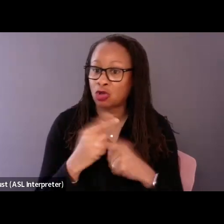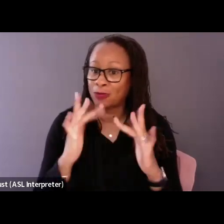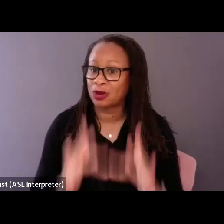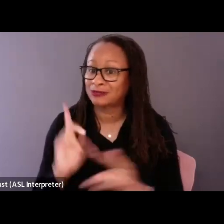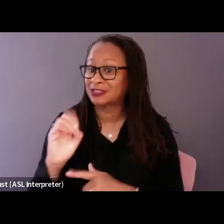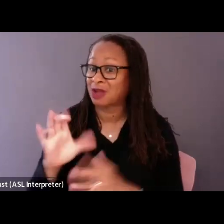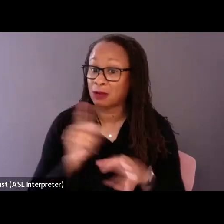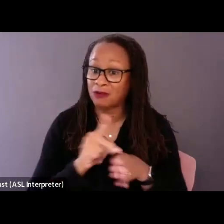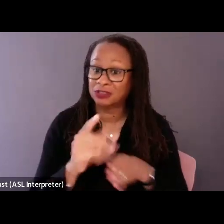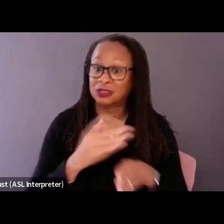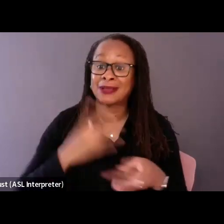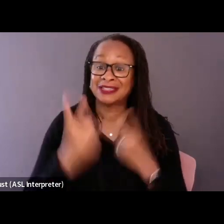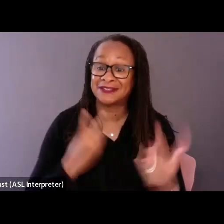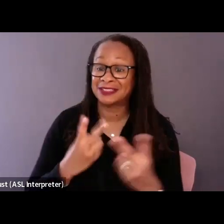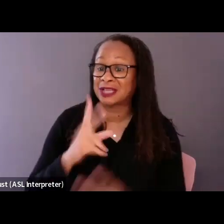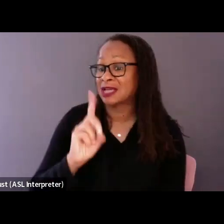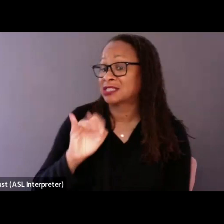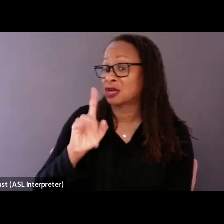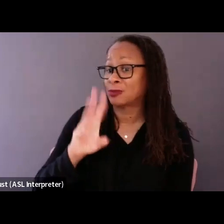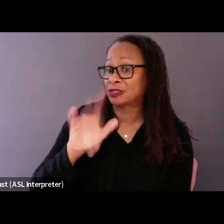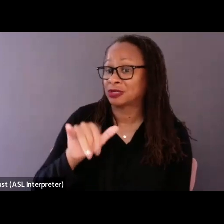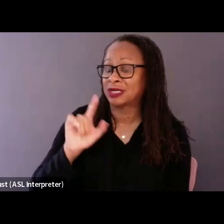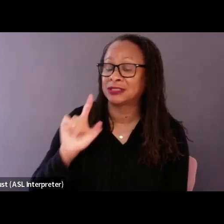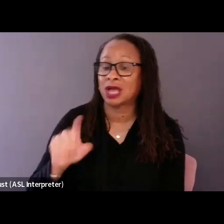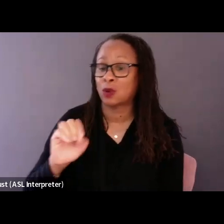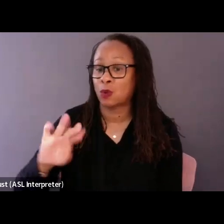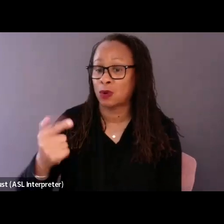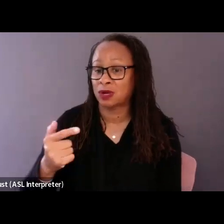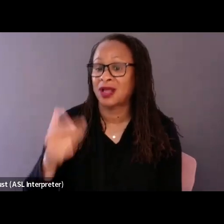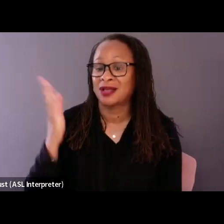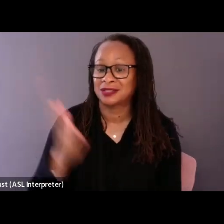please visit documentary.org/membership.